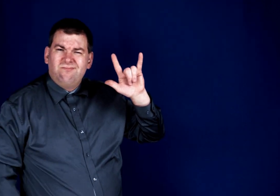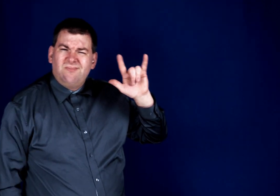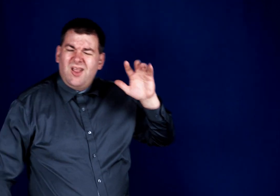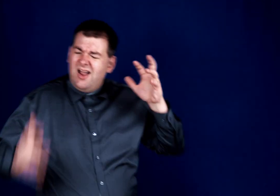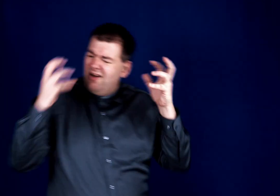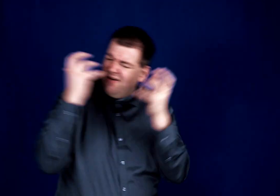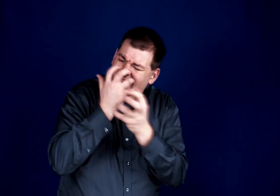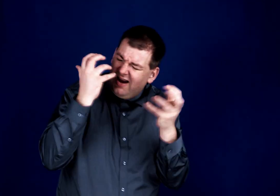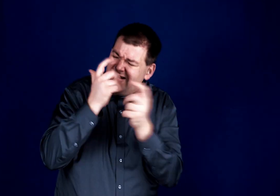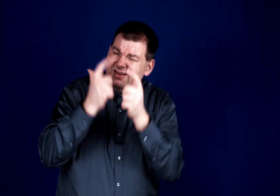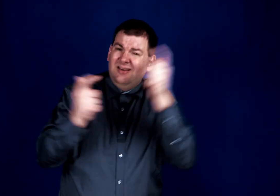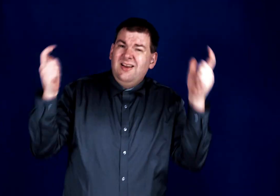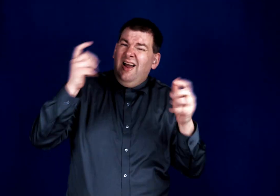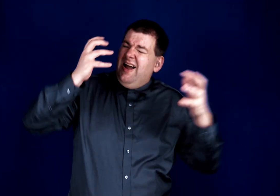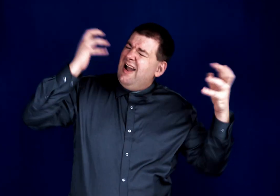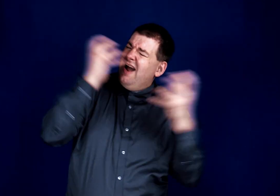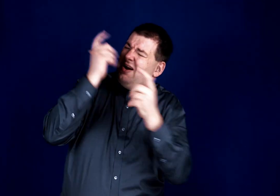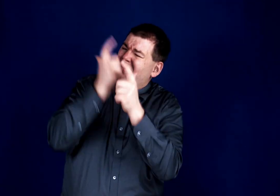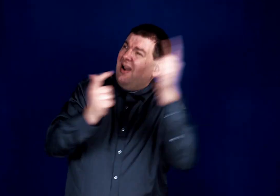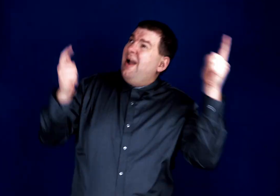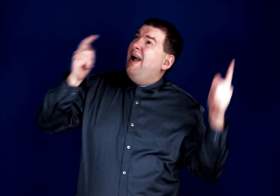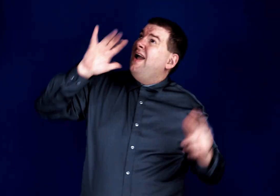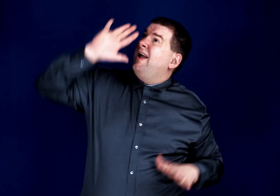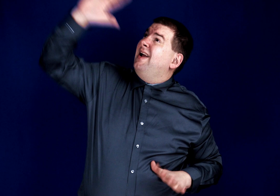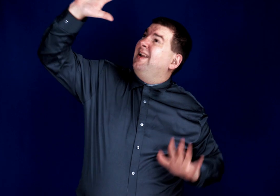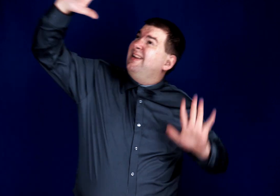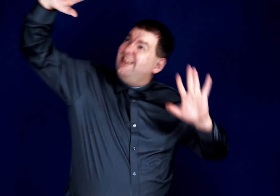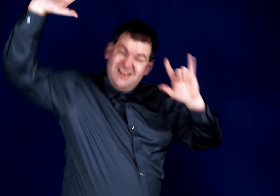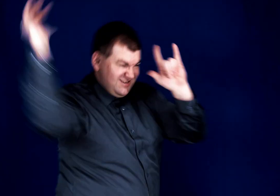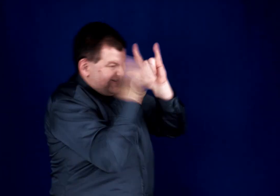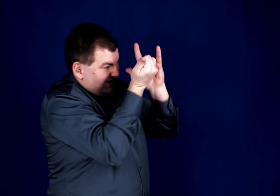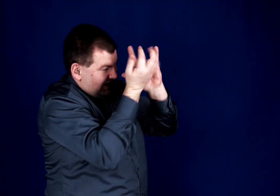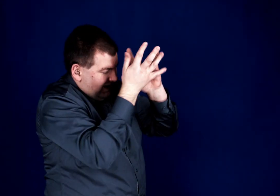How great, how great is